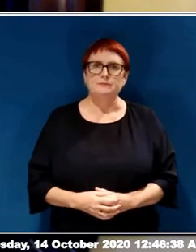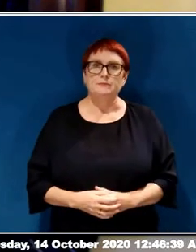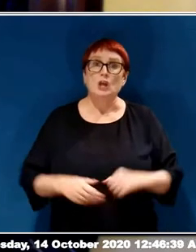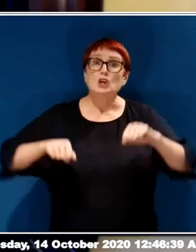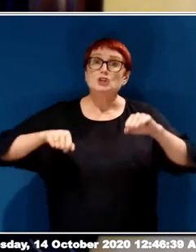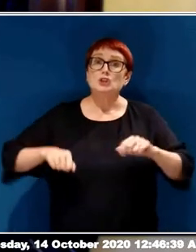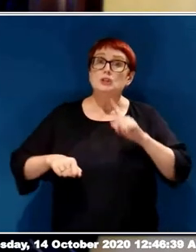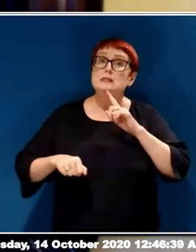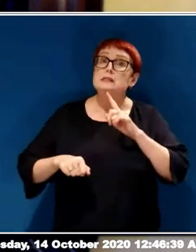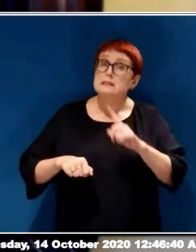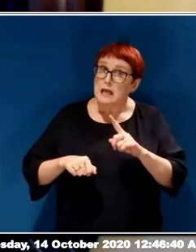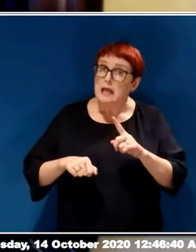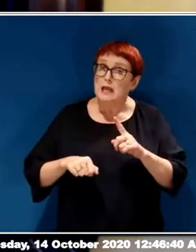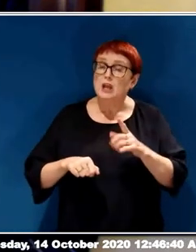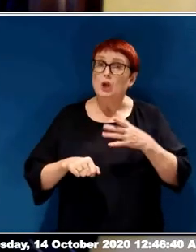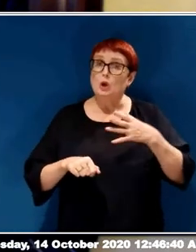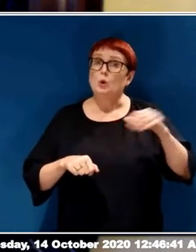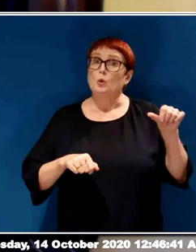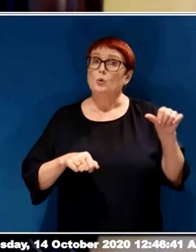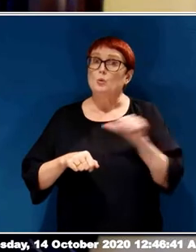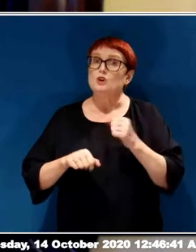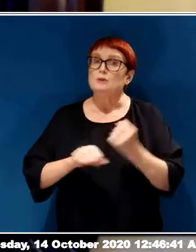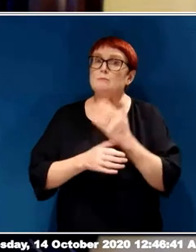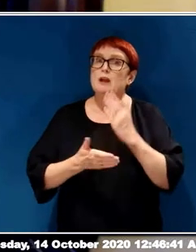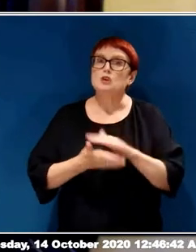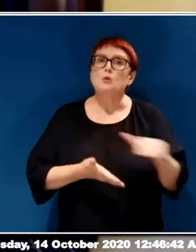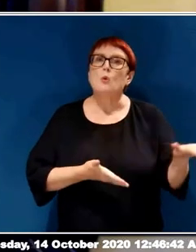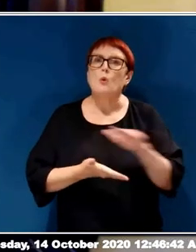The next point you've made, if I understand it correctly, is that there